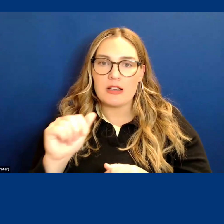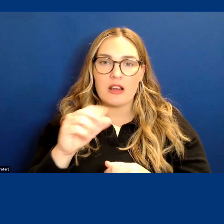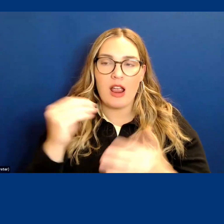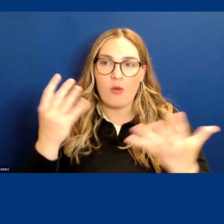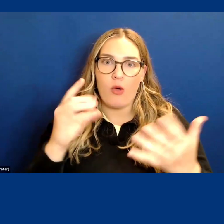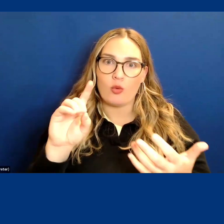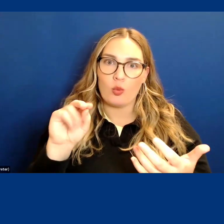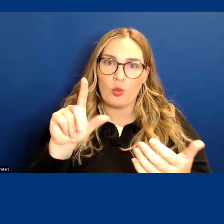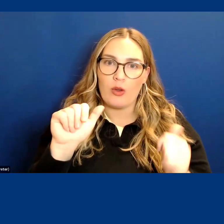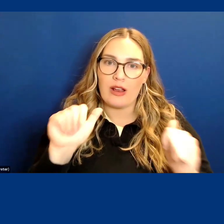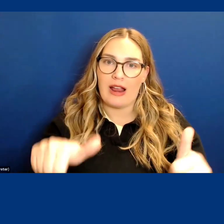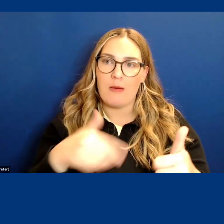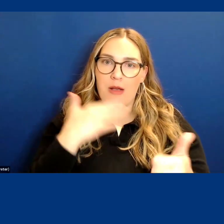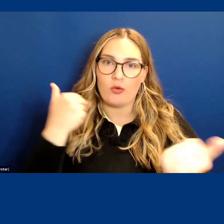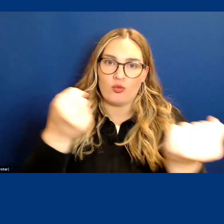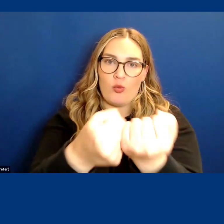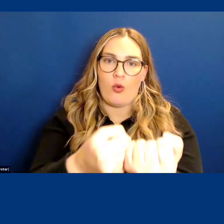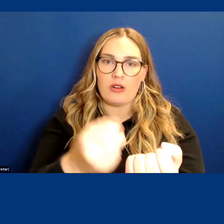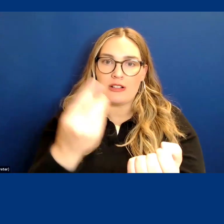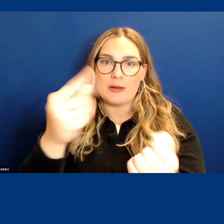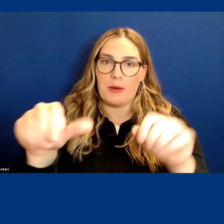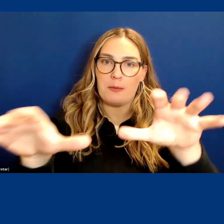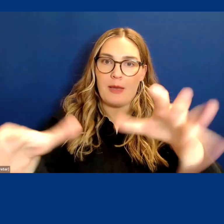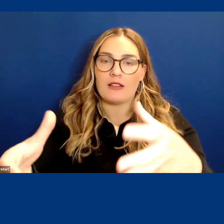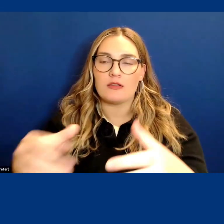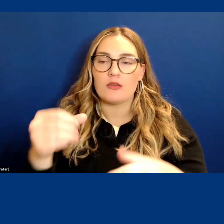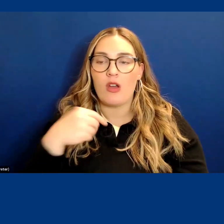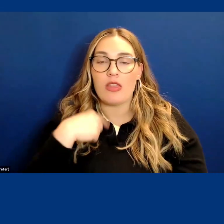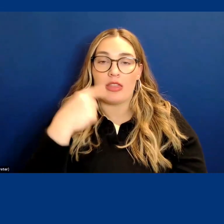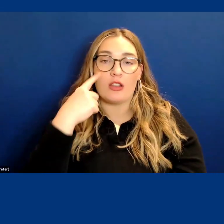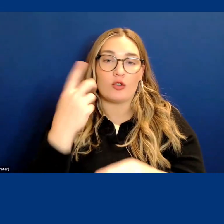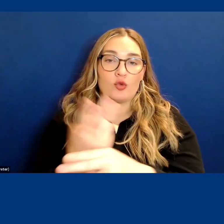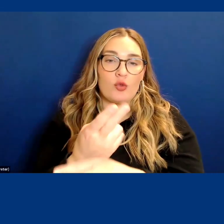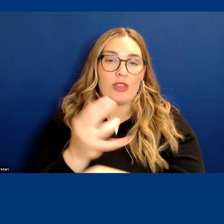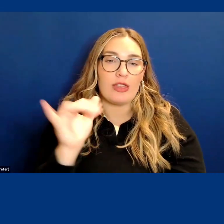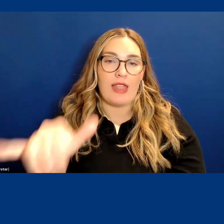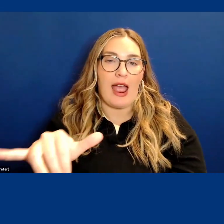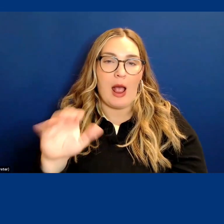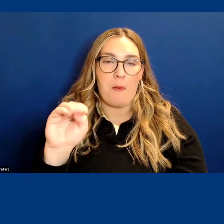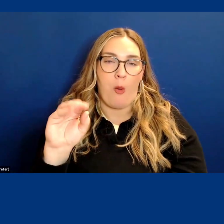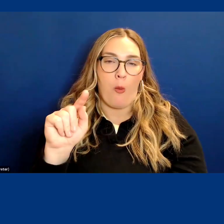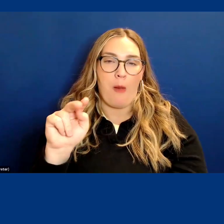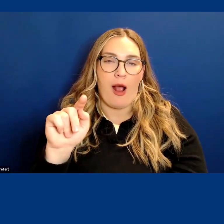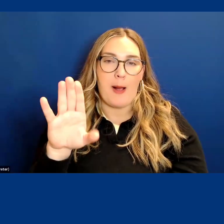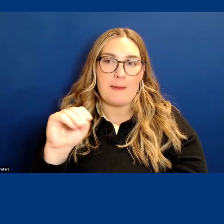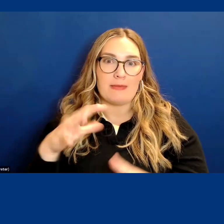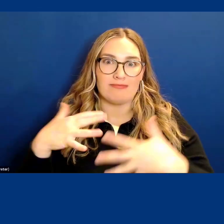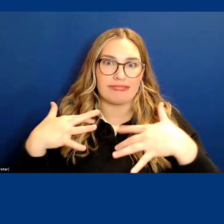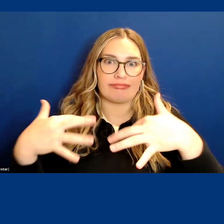do to better support disabled populations. And so I think using that momentum to mobilize as much as we can